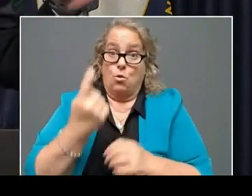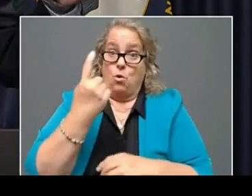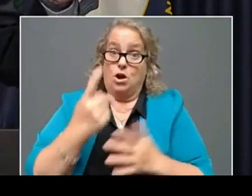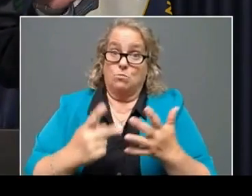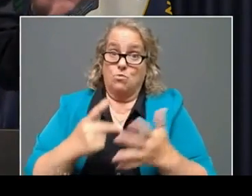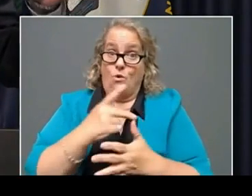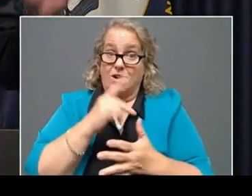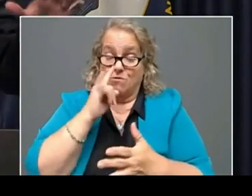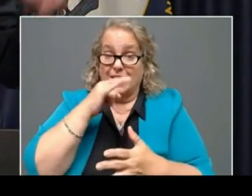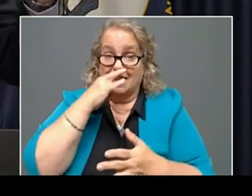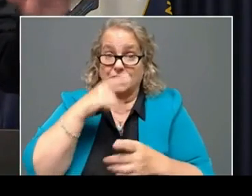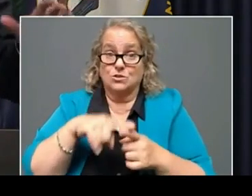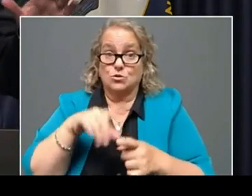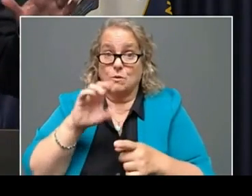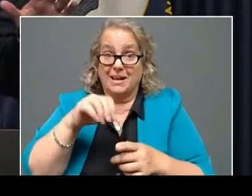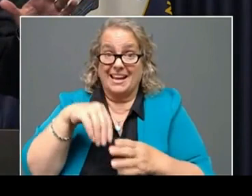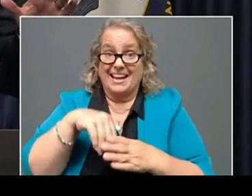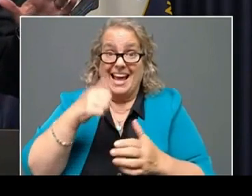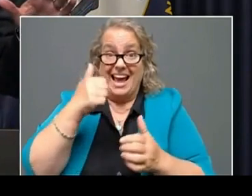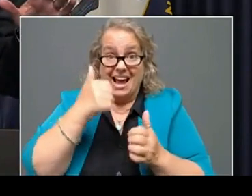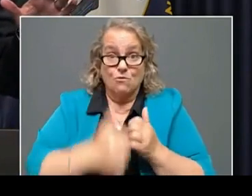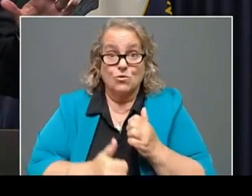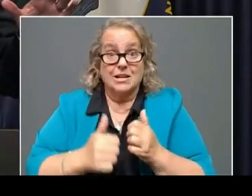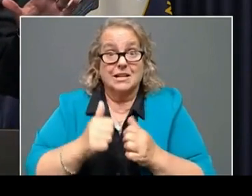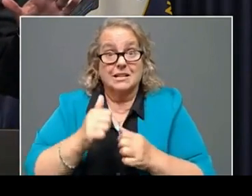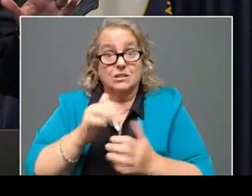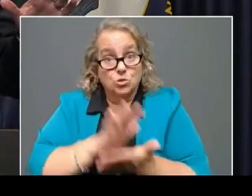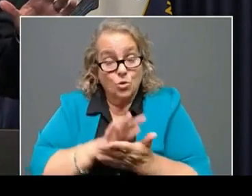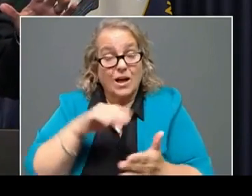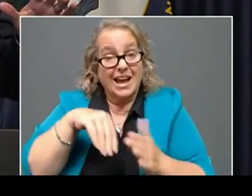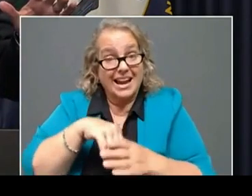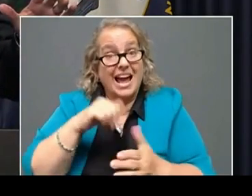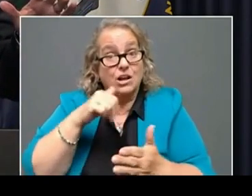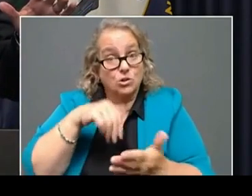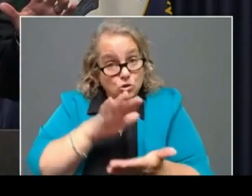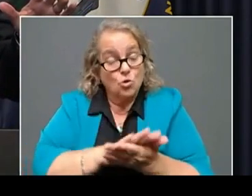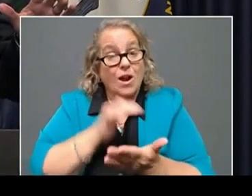be in every single day. Um, we, we really ought to think about what we're